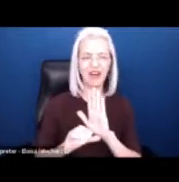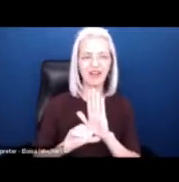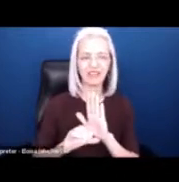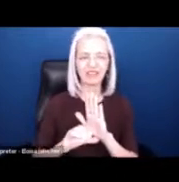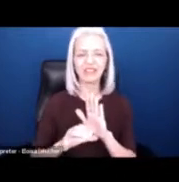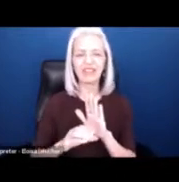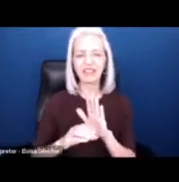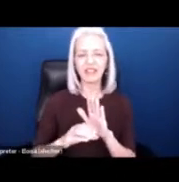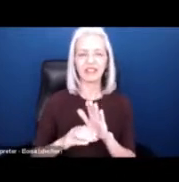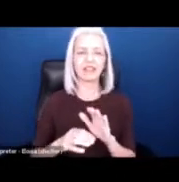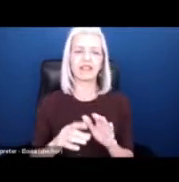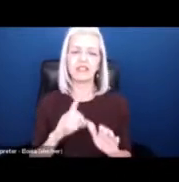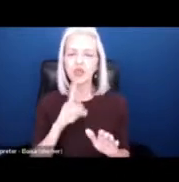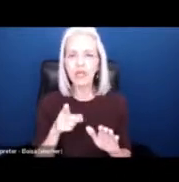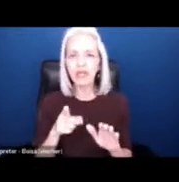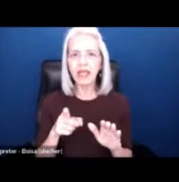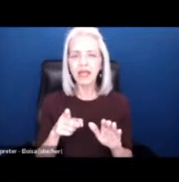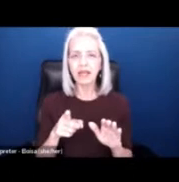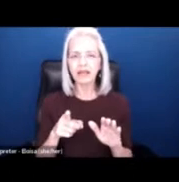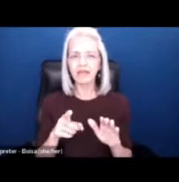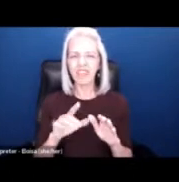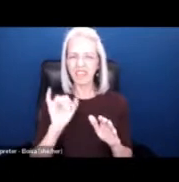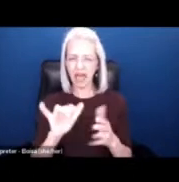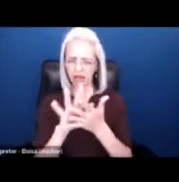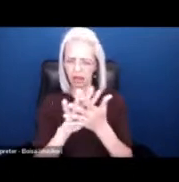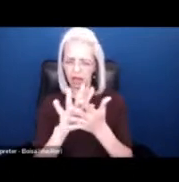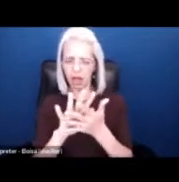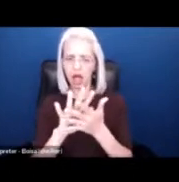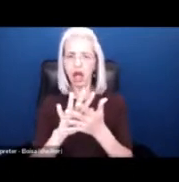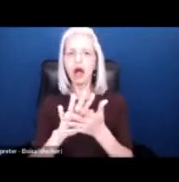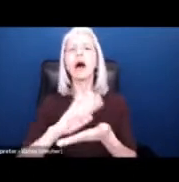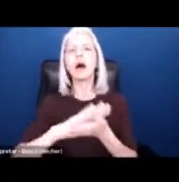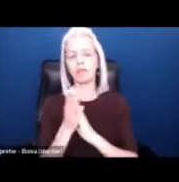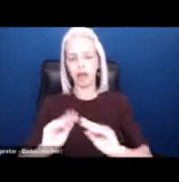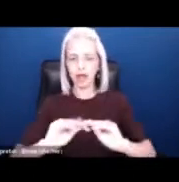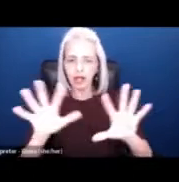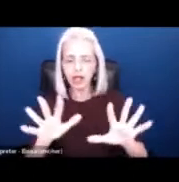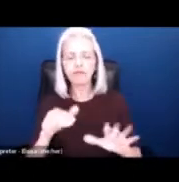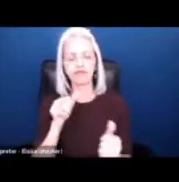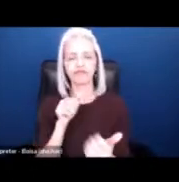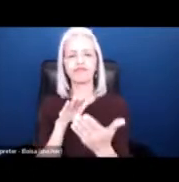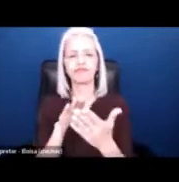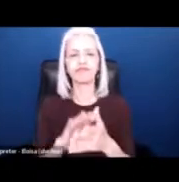injuries. And it's really demystifying brain injury for the behavioral health system. So there are two tangible steps